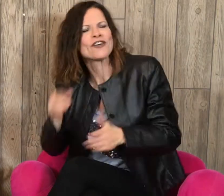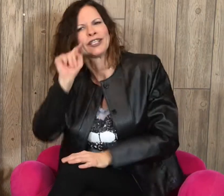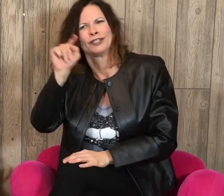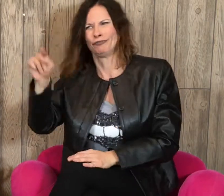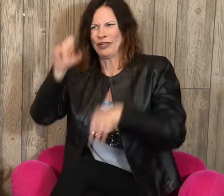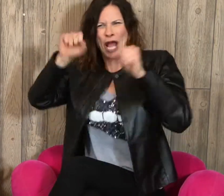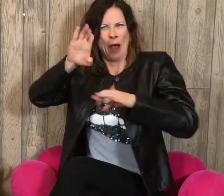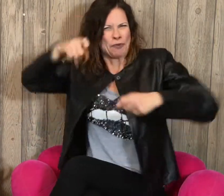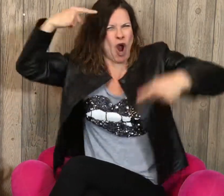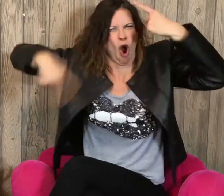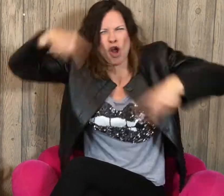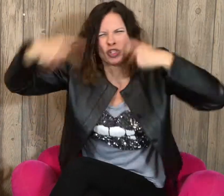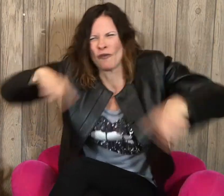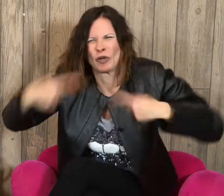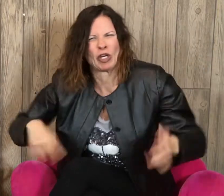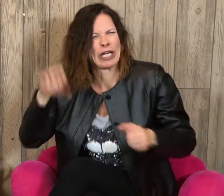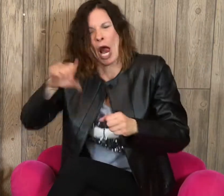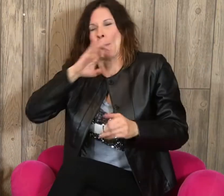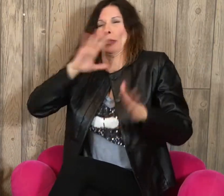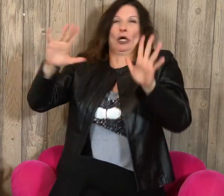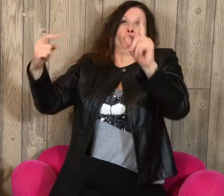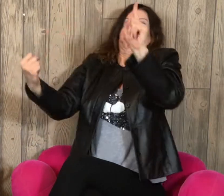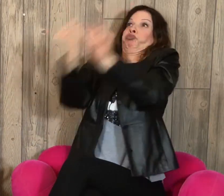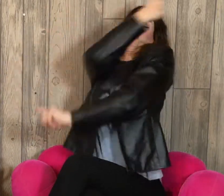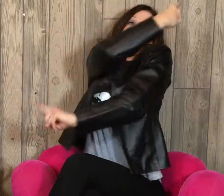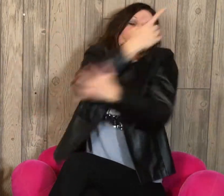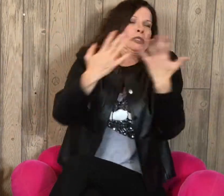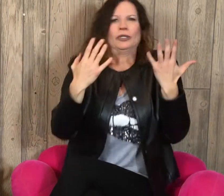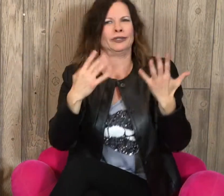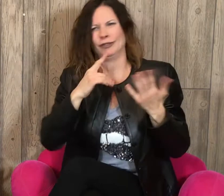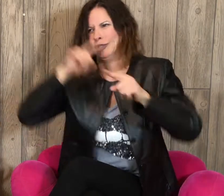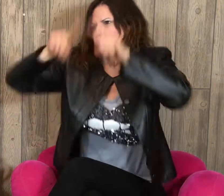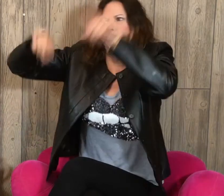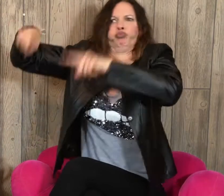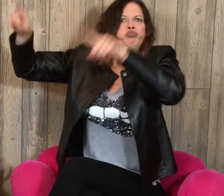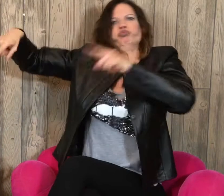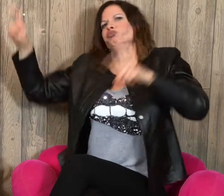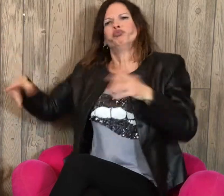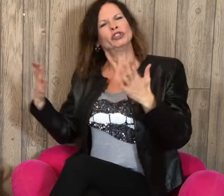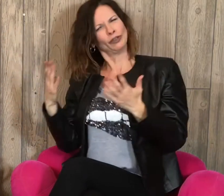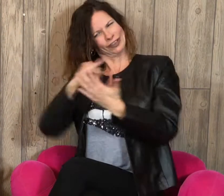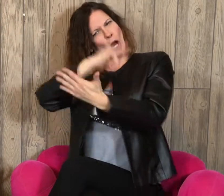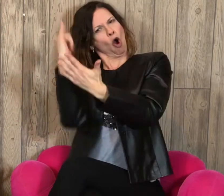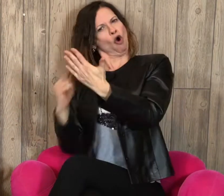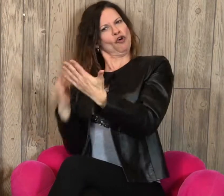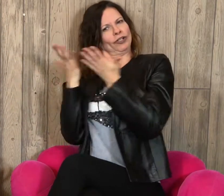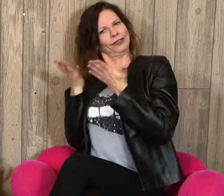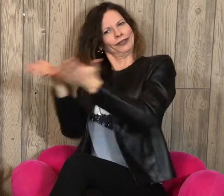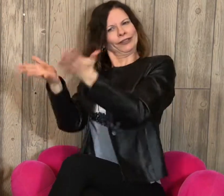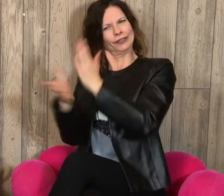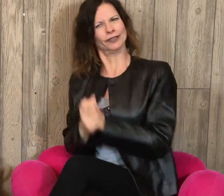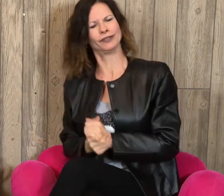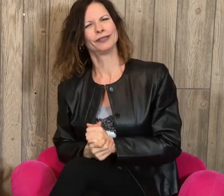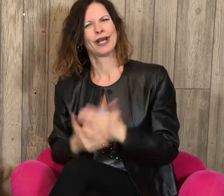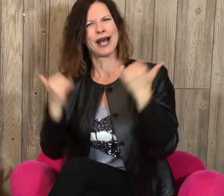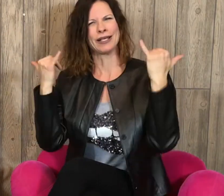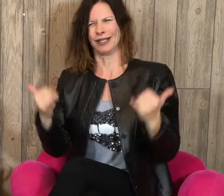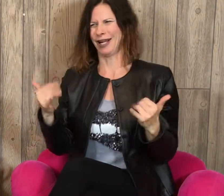On the other hand you have the Super Bowl which hires artists that can be confrontational, out of this world, and totally random artists,